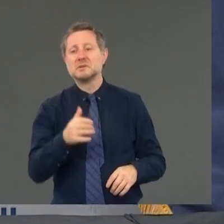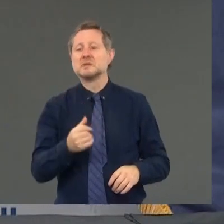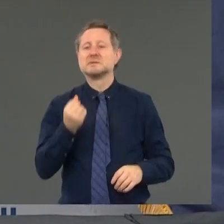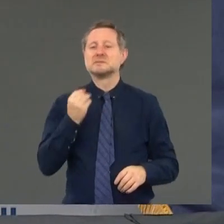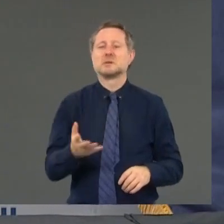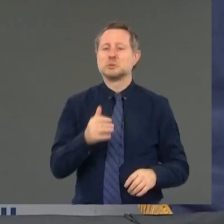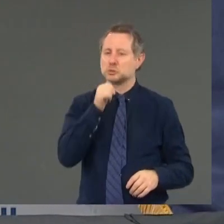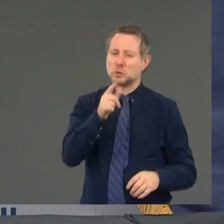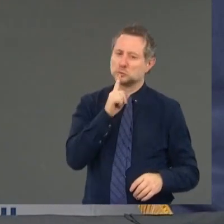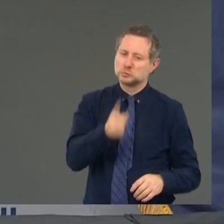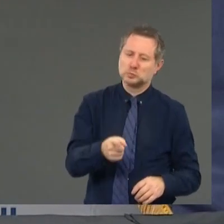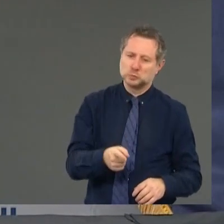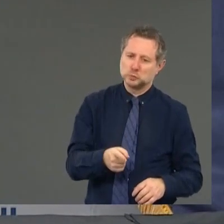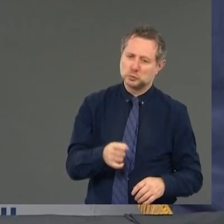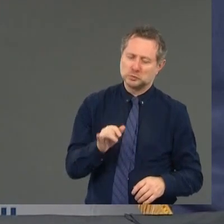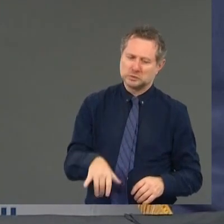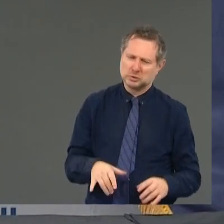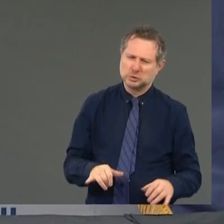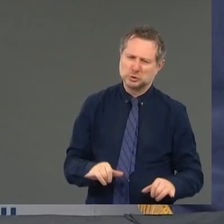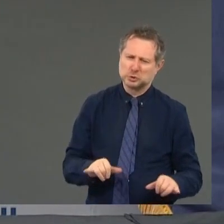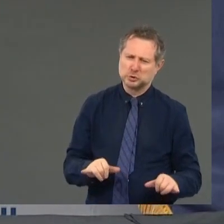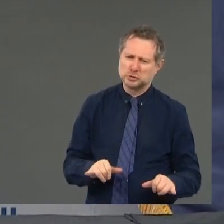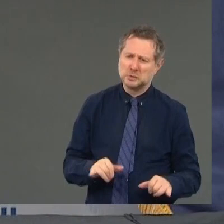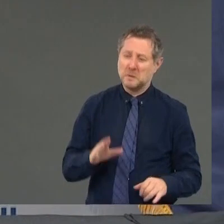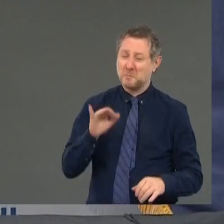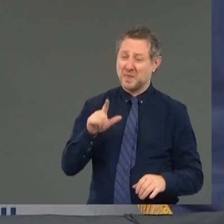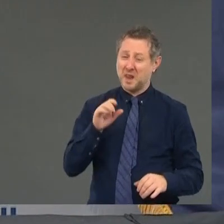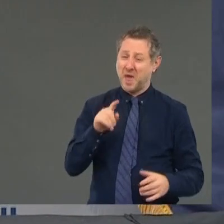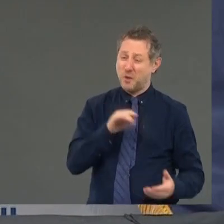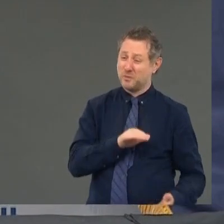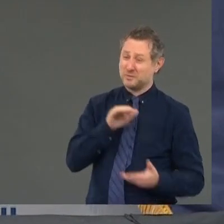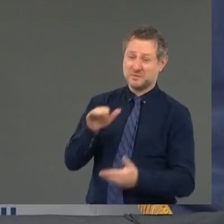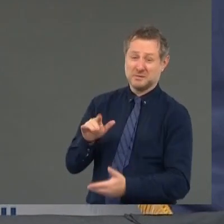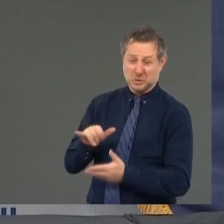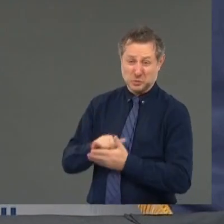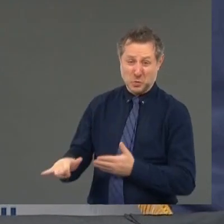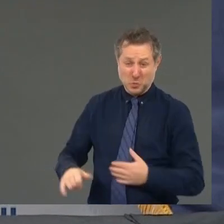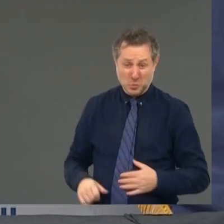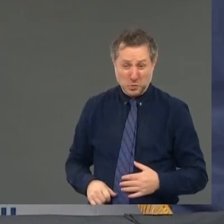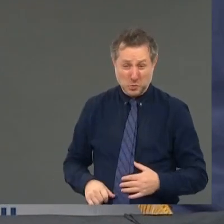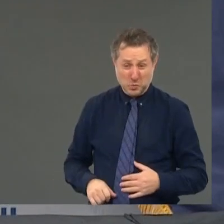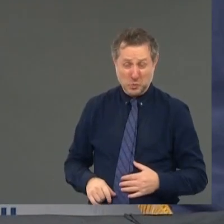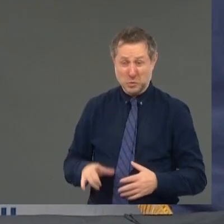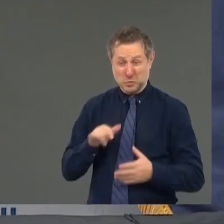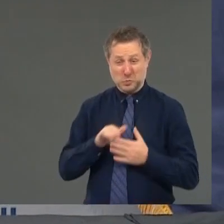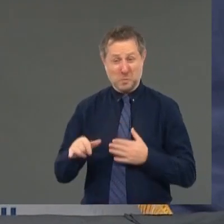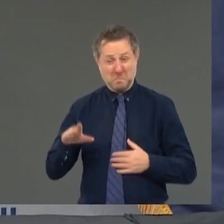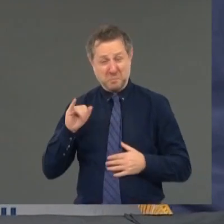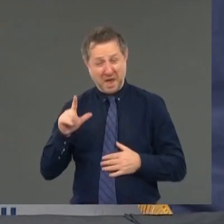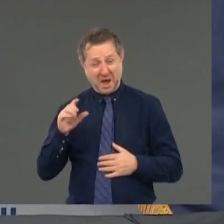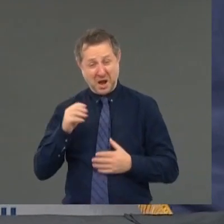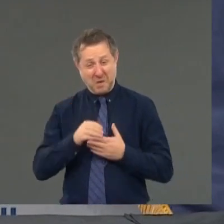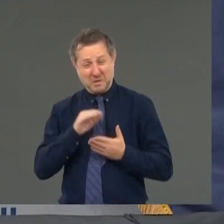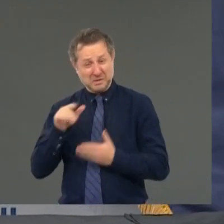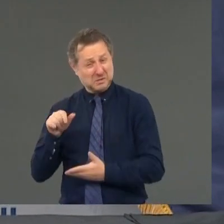HOW MANY WERE DEMOCRATS, HOW MANY WERE REPUBLICANS? IT IS JUST AN UGLY, REPUGNANT CONCEPT.